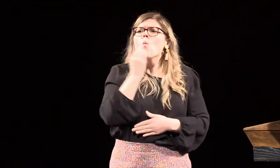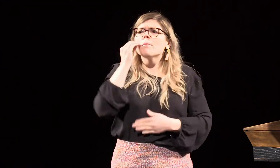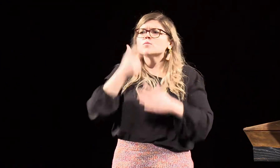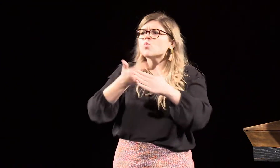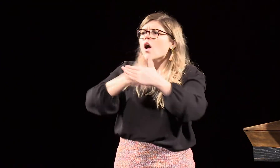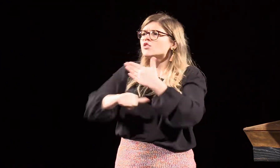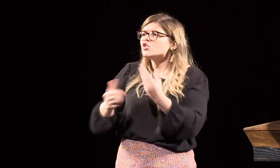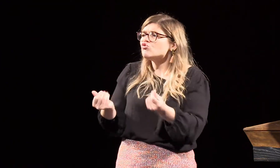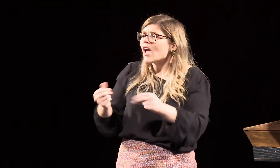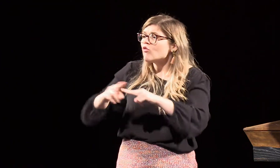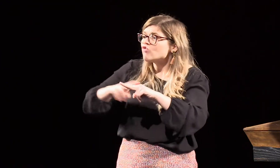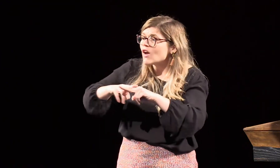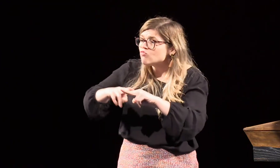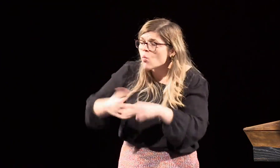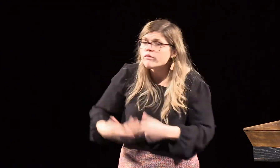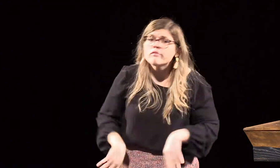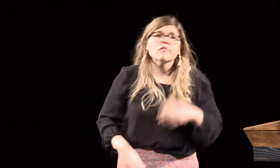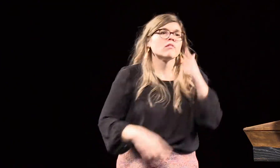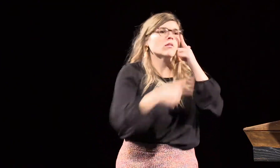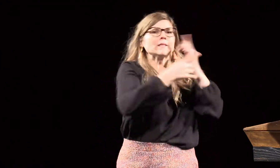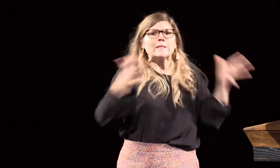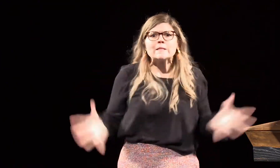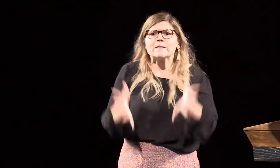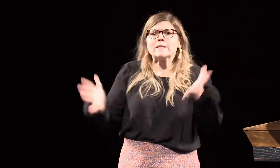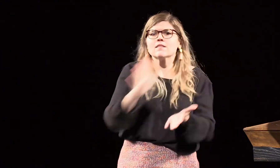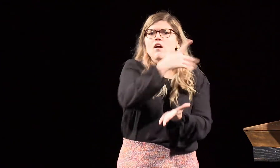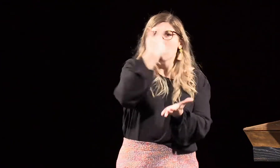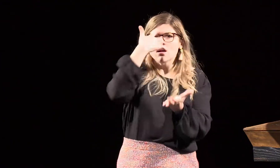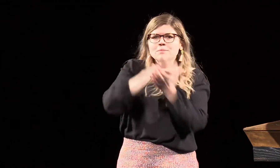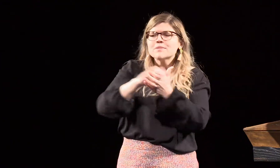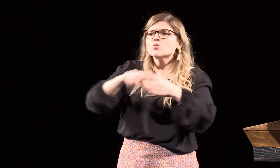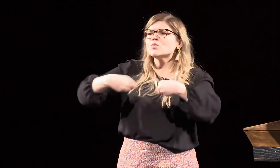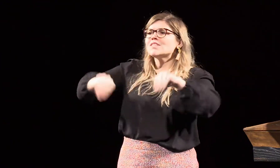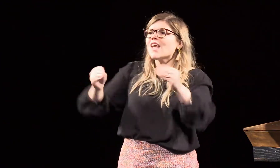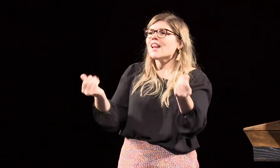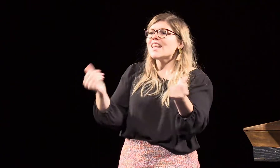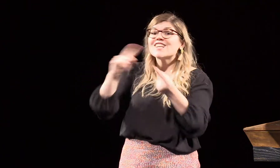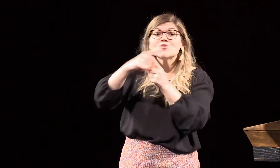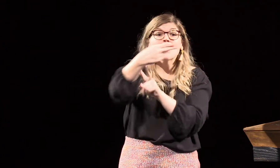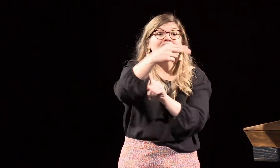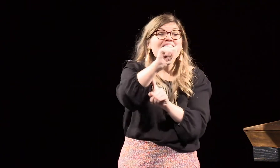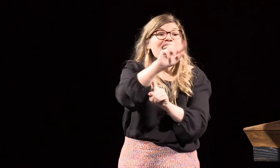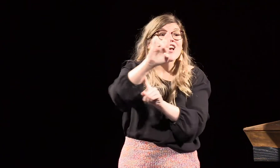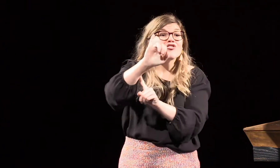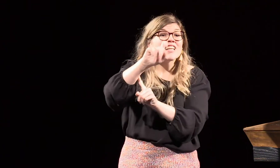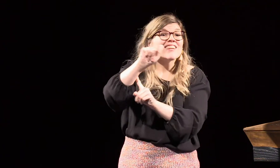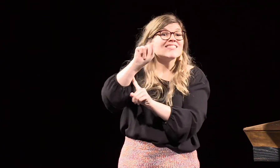She opened her home to the Underground Railroad, and she also convinced her husband